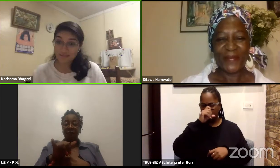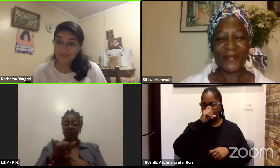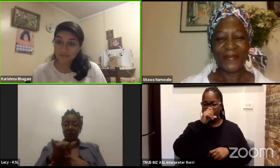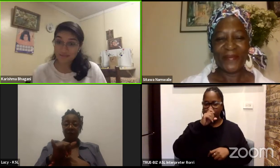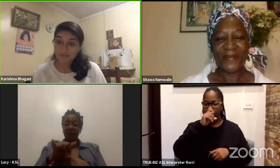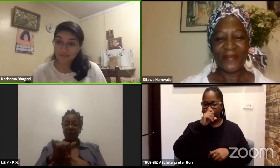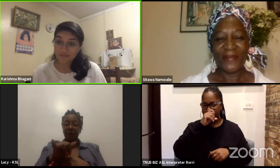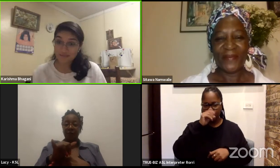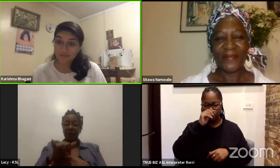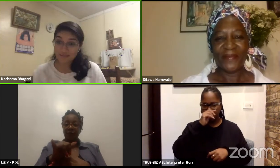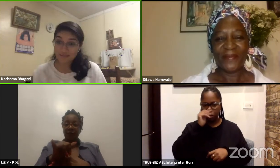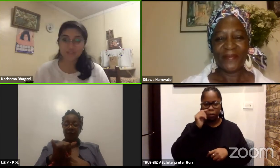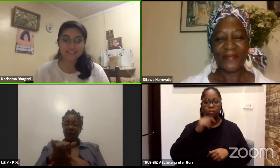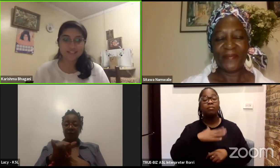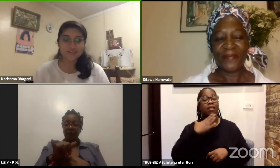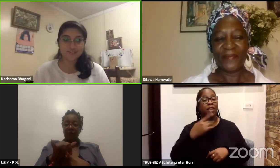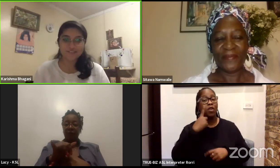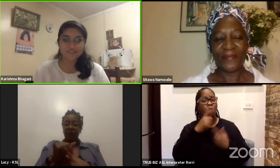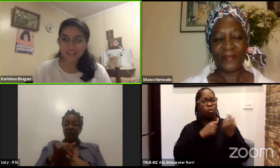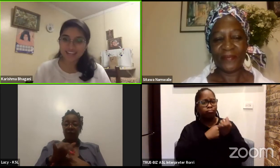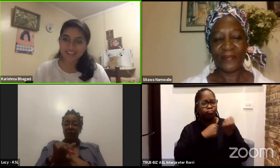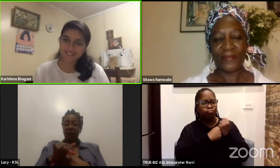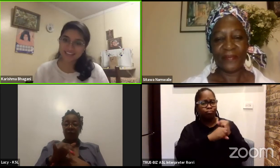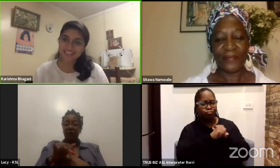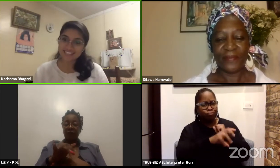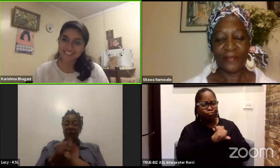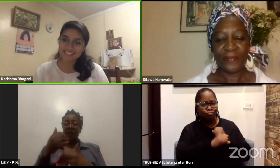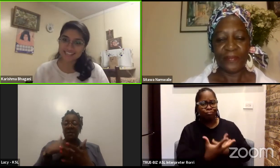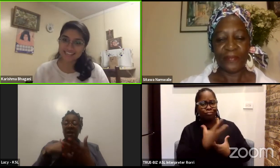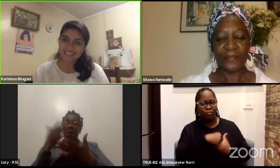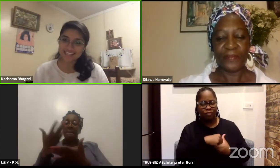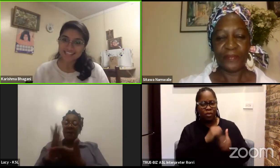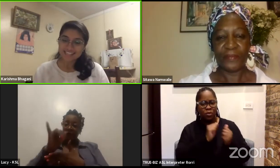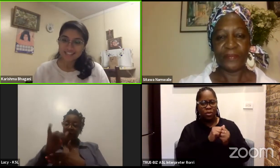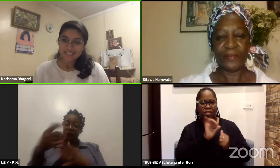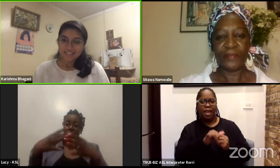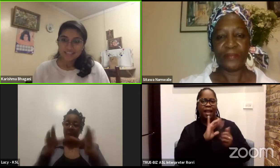Championing and really being a part of this community of new work creators.